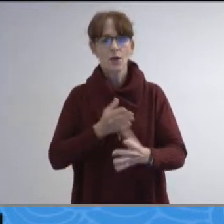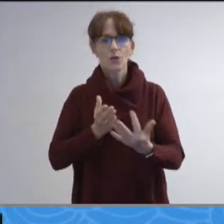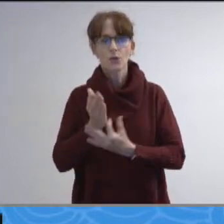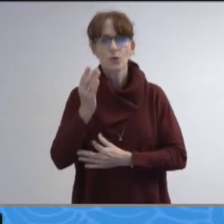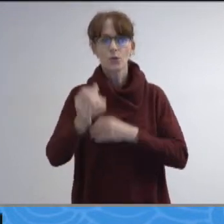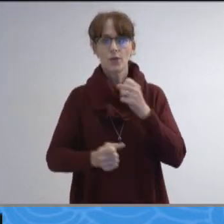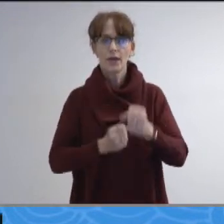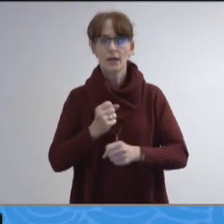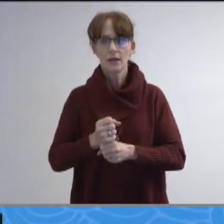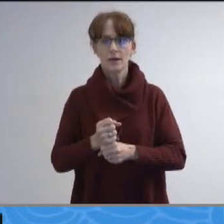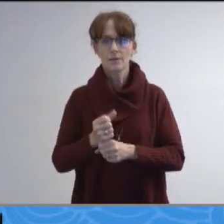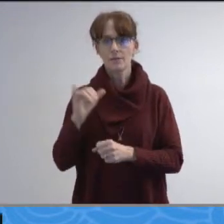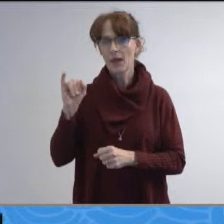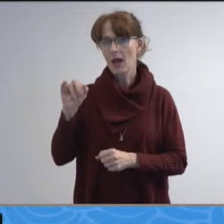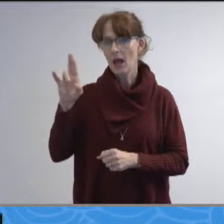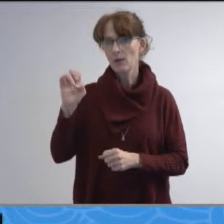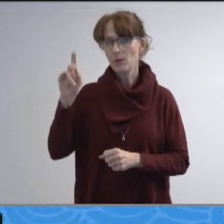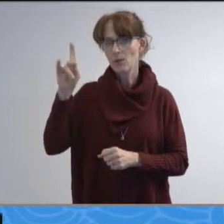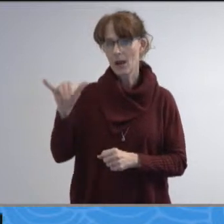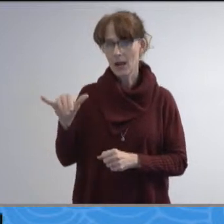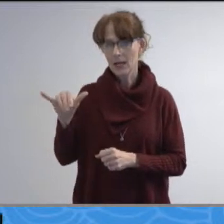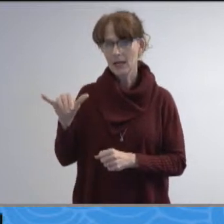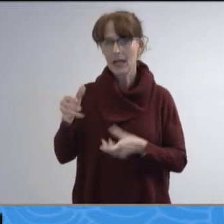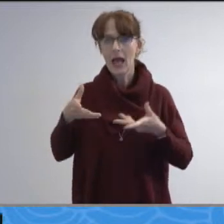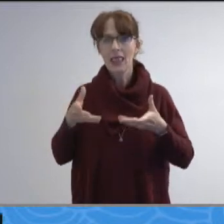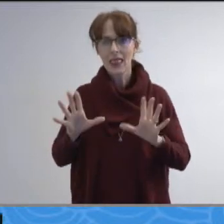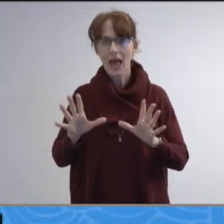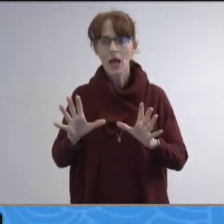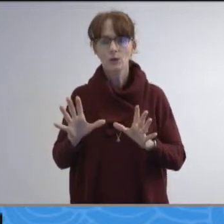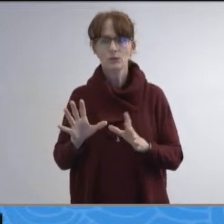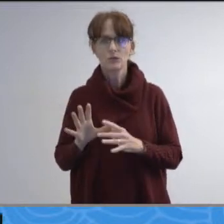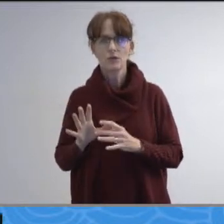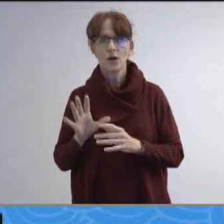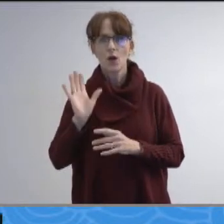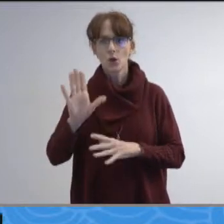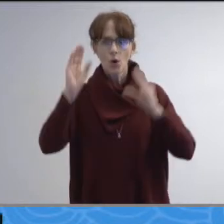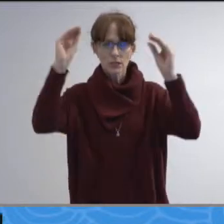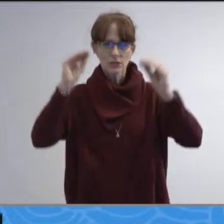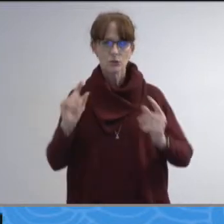I-Ready allows your teachers to meet your students exactly where they are